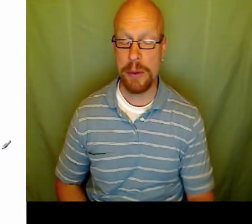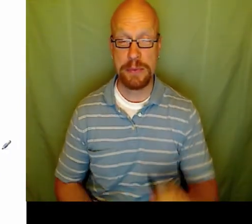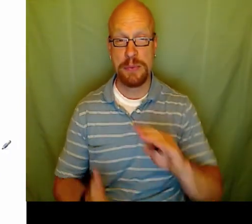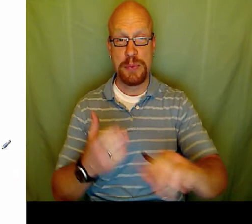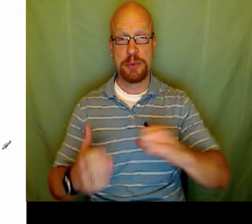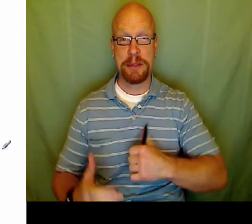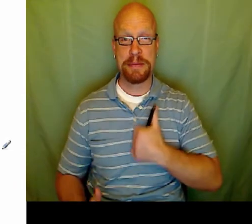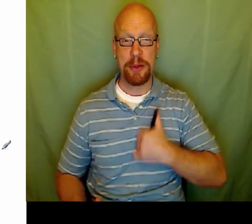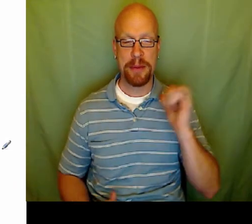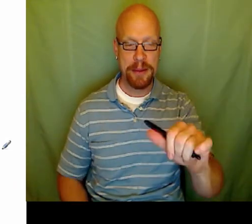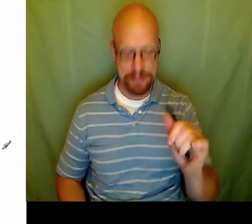Oh, excuse me. I'm sorry about that.